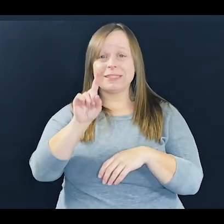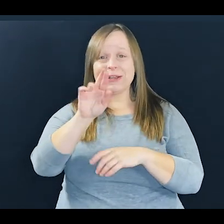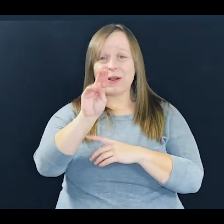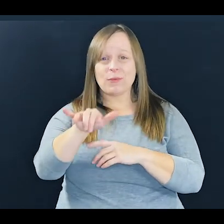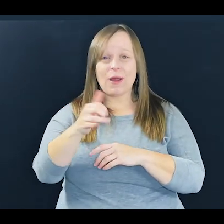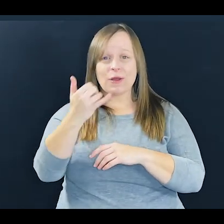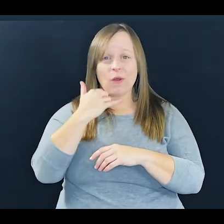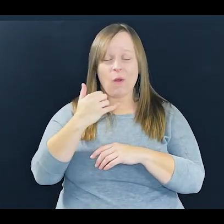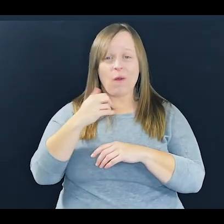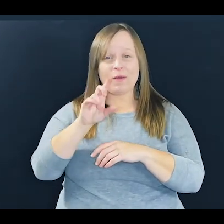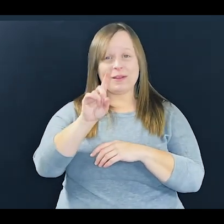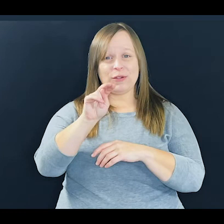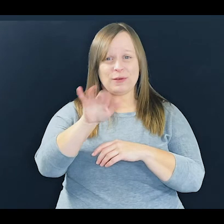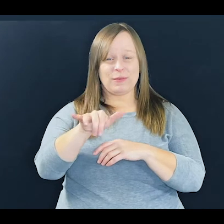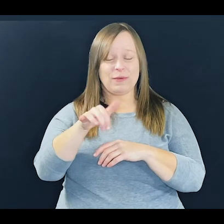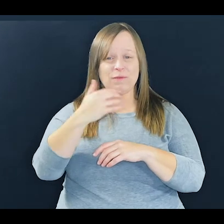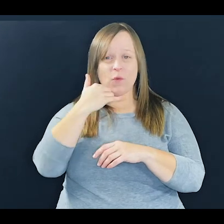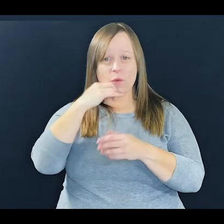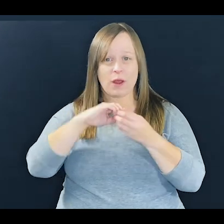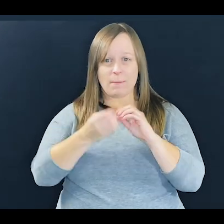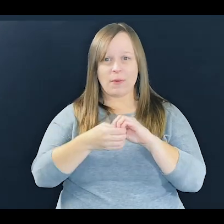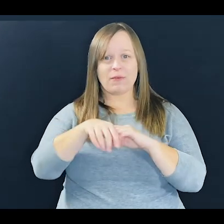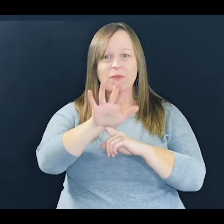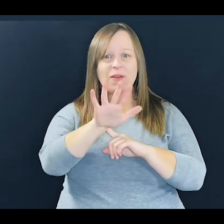You can reach us by calling DRNY's main number, that's